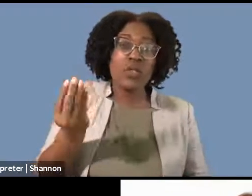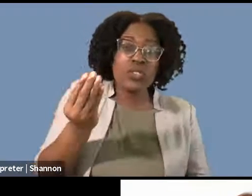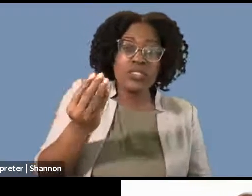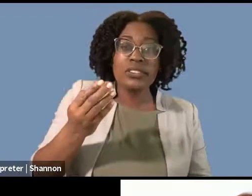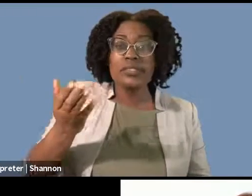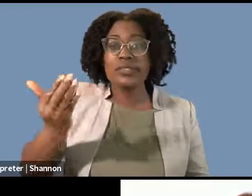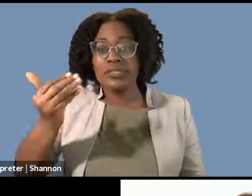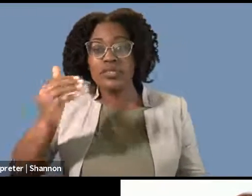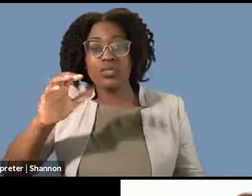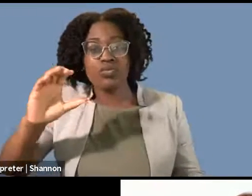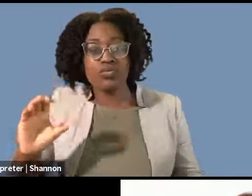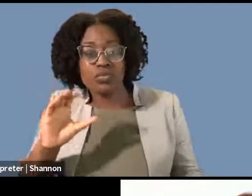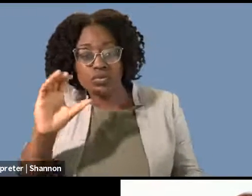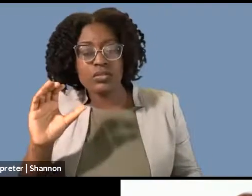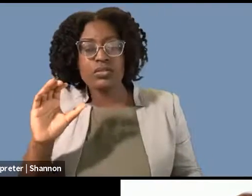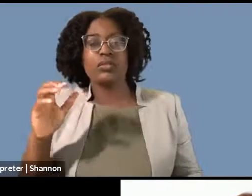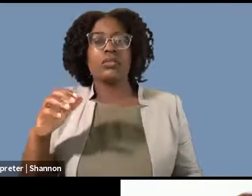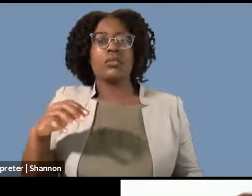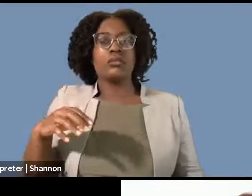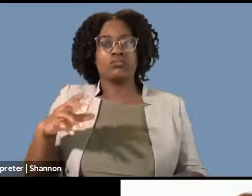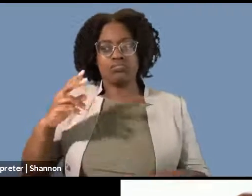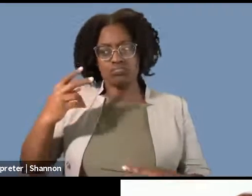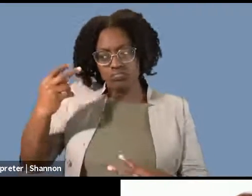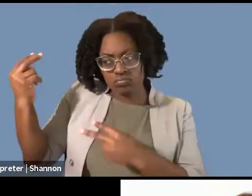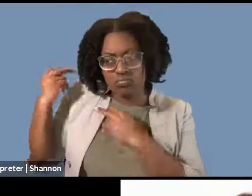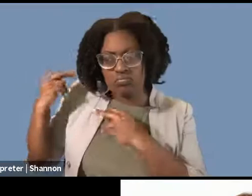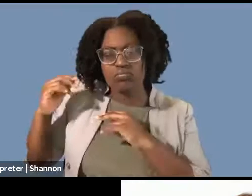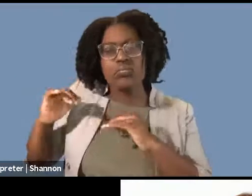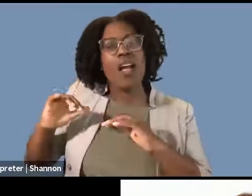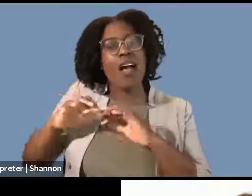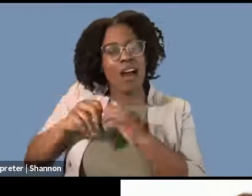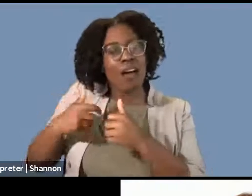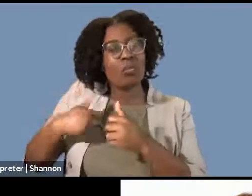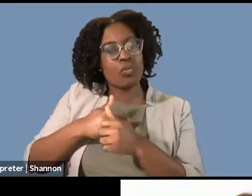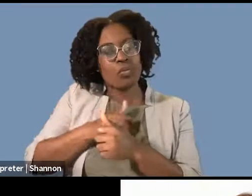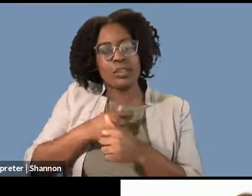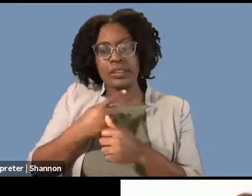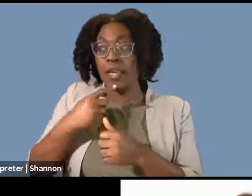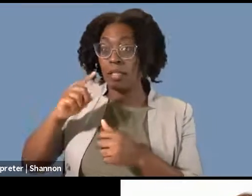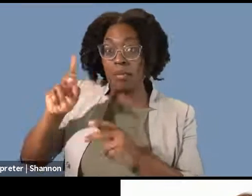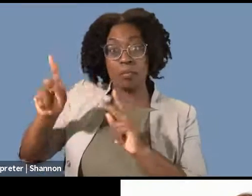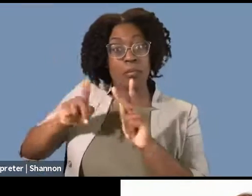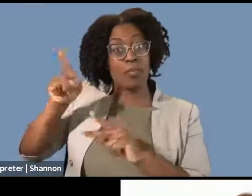and how we defined people from Africa and basically the commodification of human